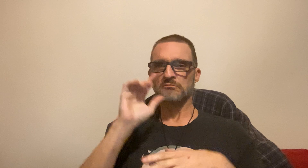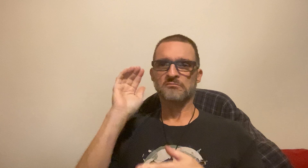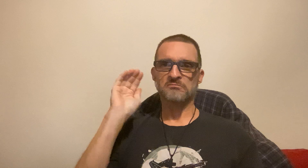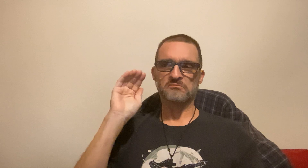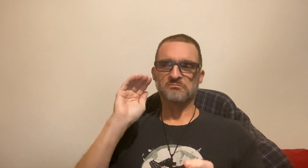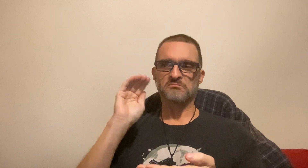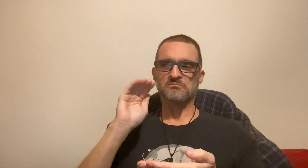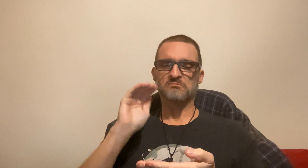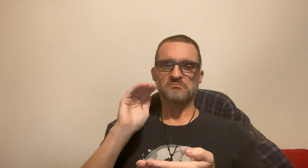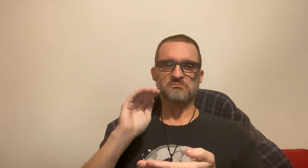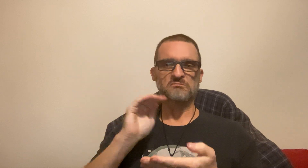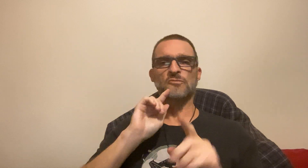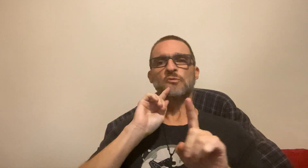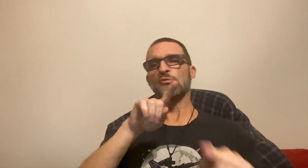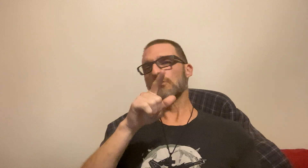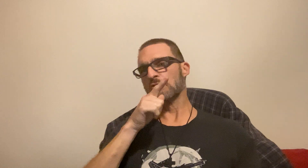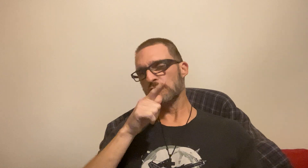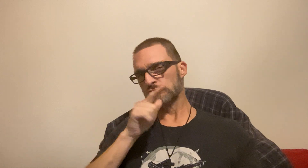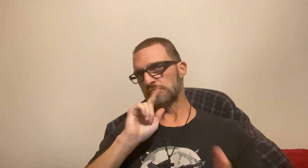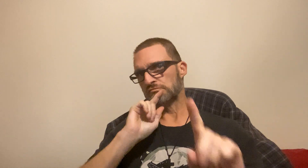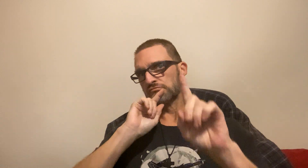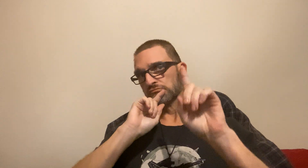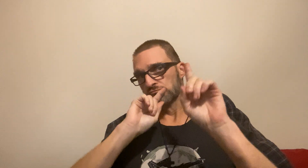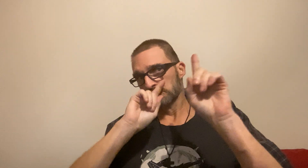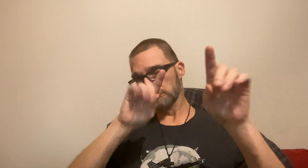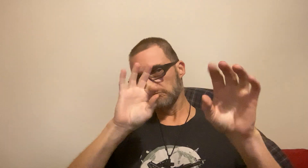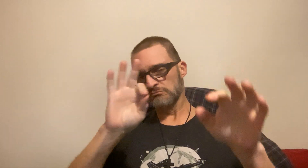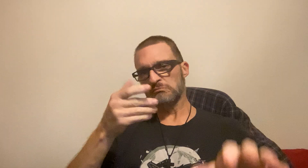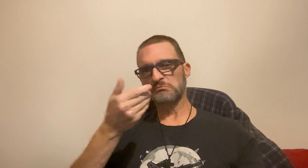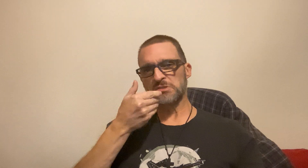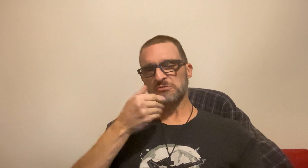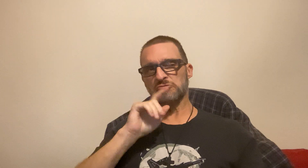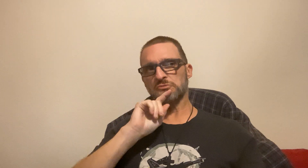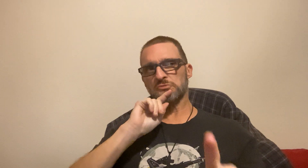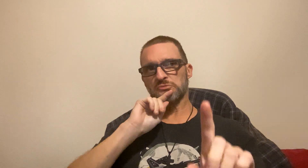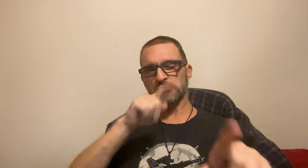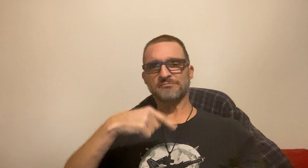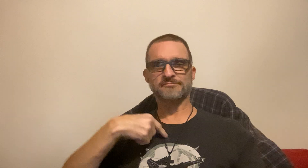came in less and less as the day went on. We ordered lunch - it was Pizza.